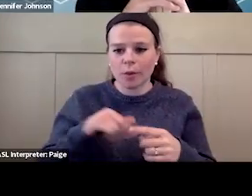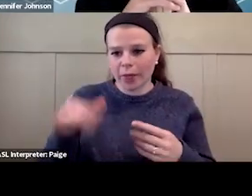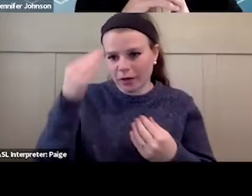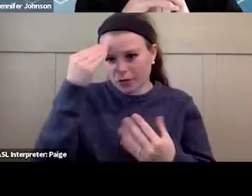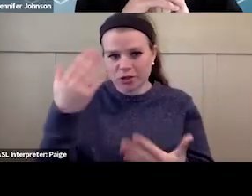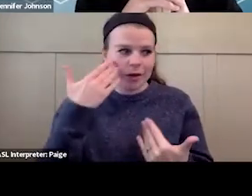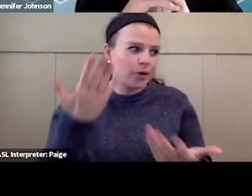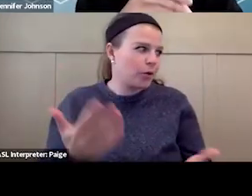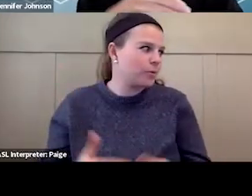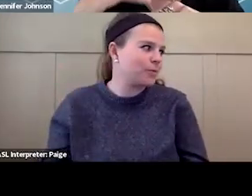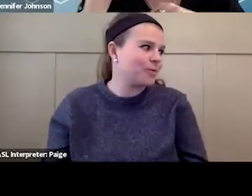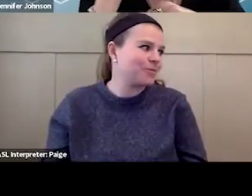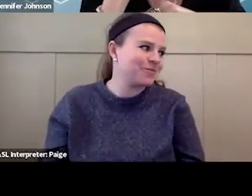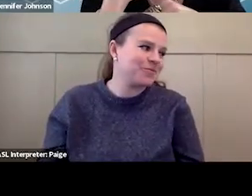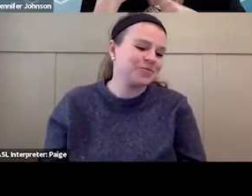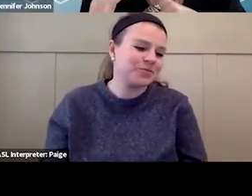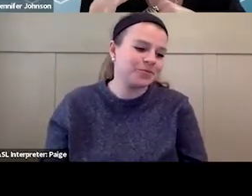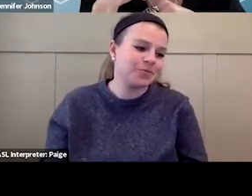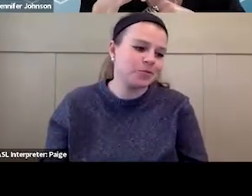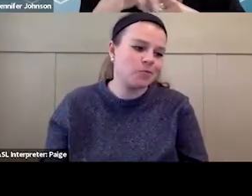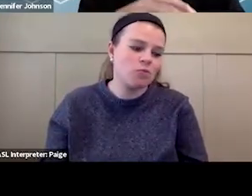I don't know. I agree, and I think we're seeing more of that now.